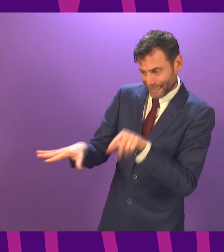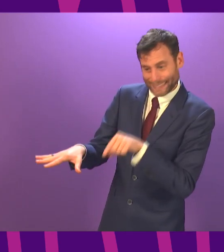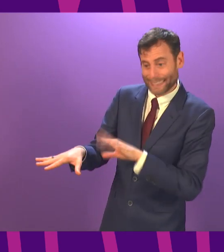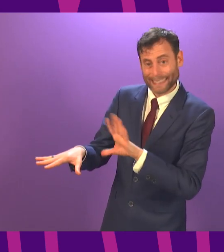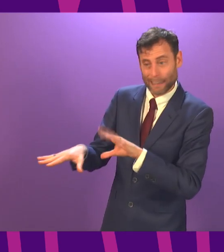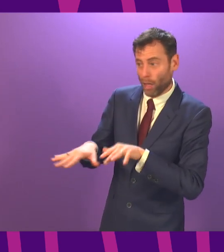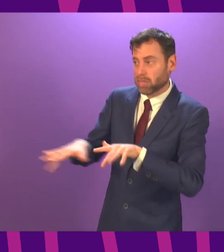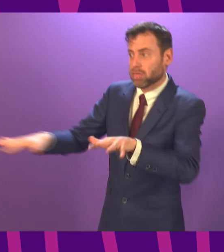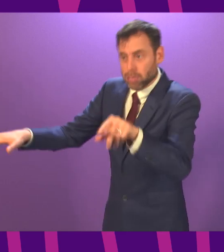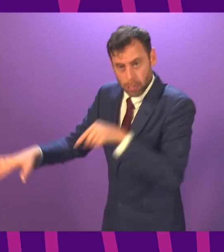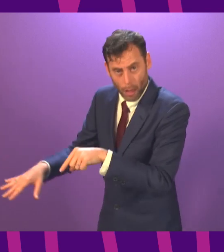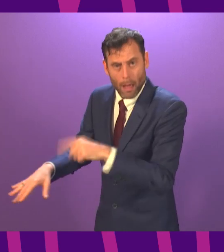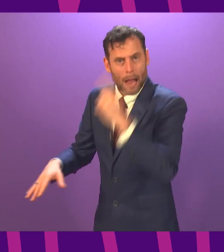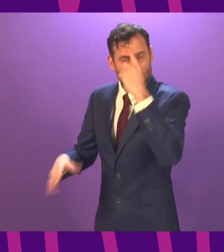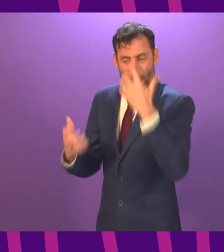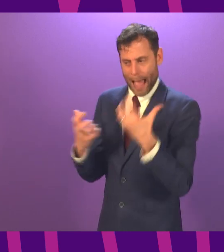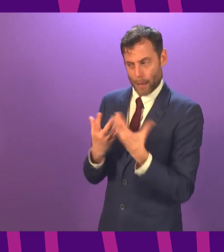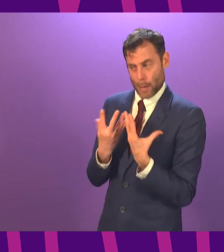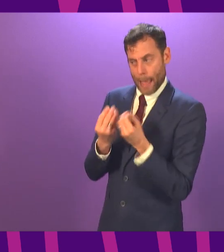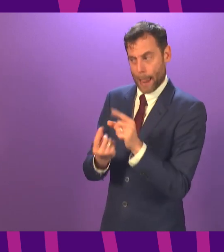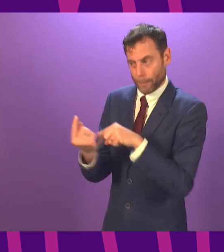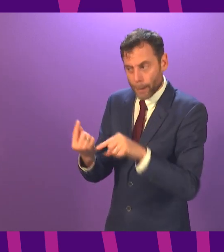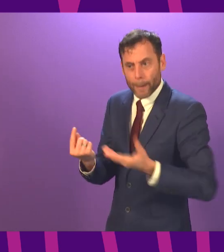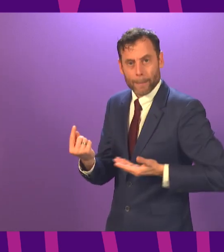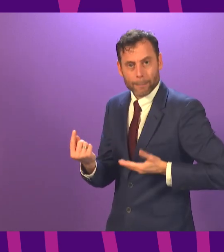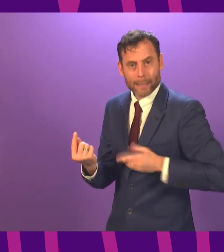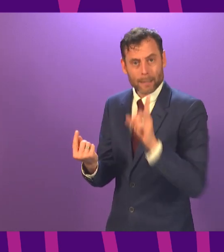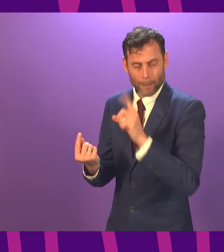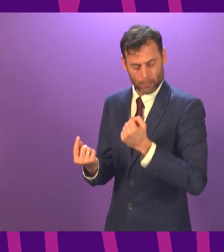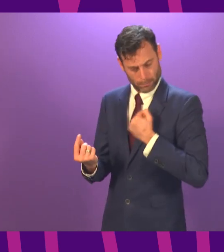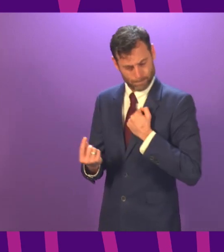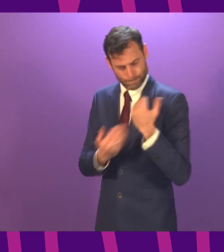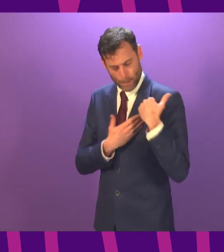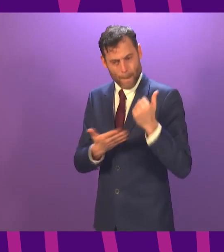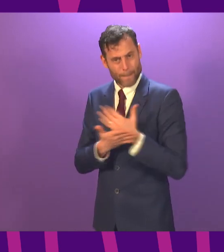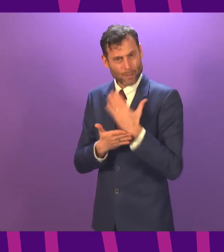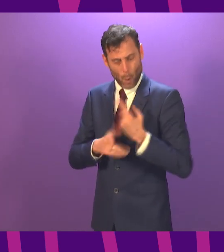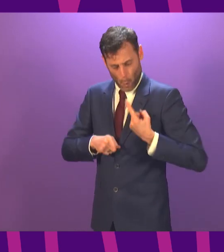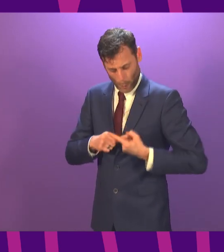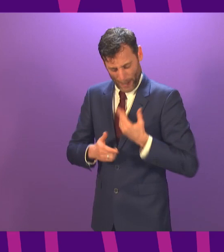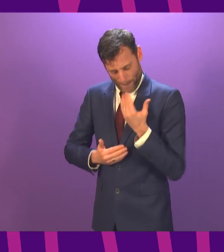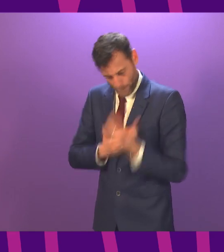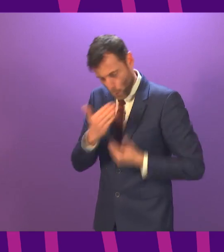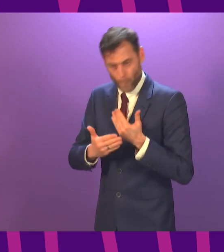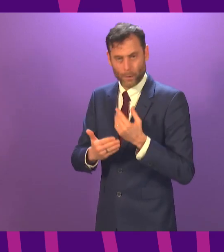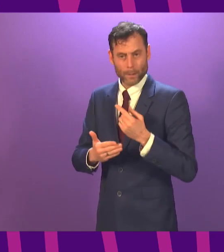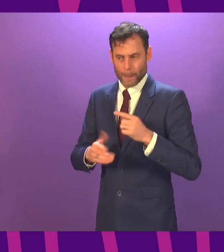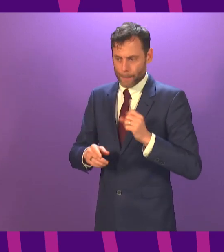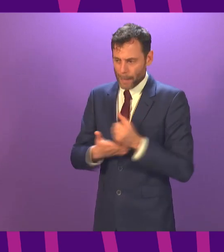as we do so, and the Government will work every single day to ensure that that is done as quickly and effectively as is humanly possible.